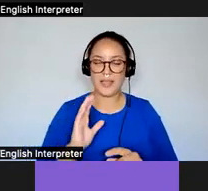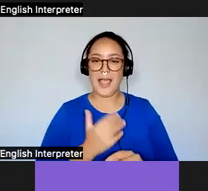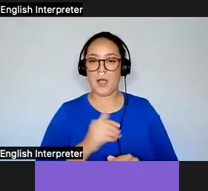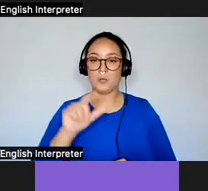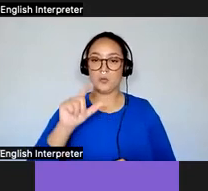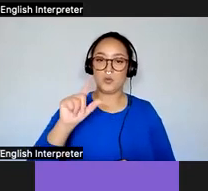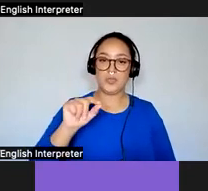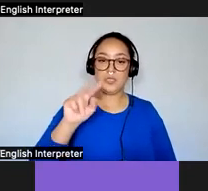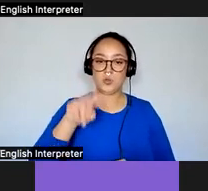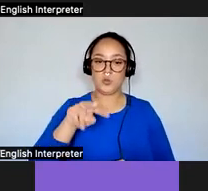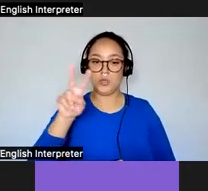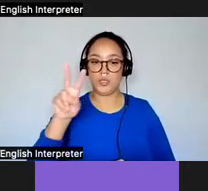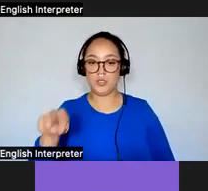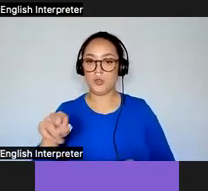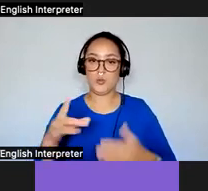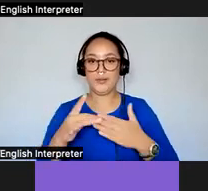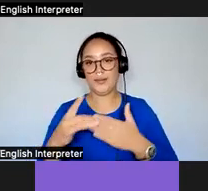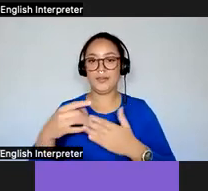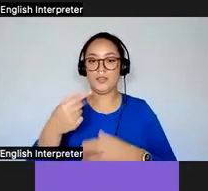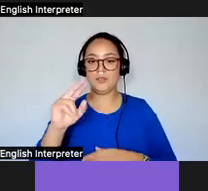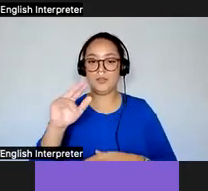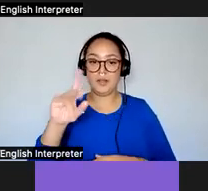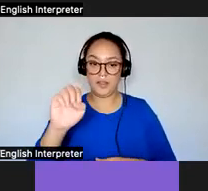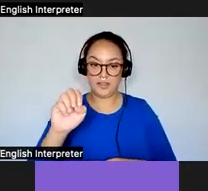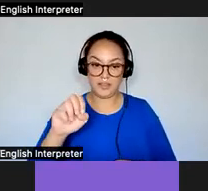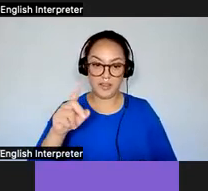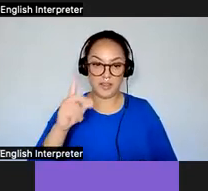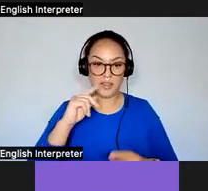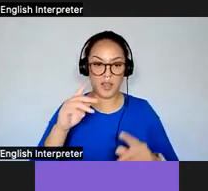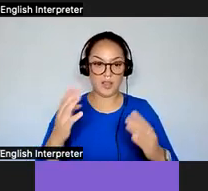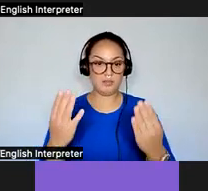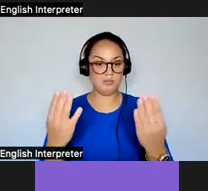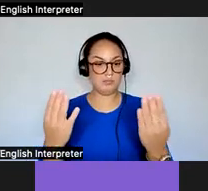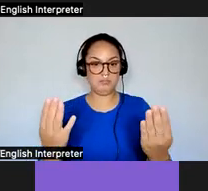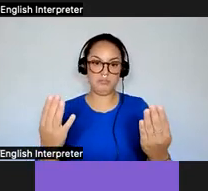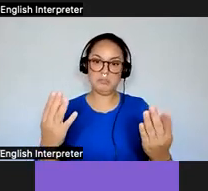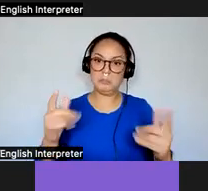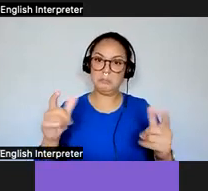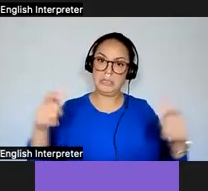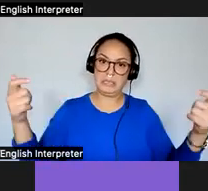It's quite large folded out. It's the size of a standard newspaper.